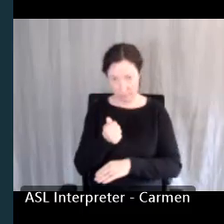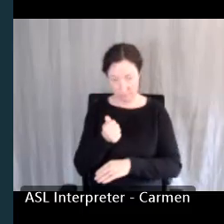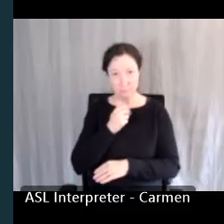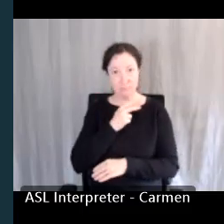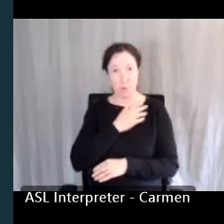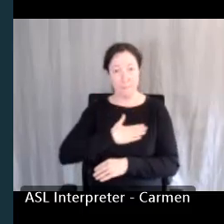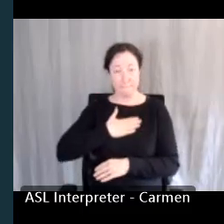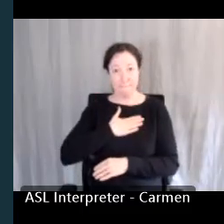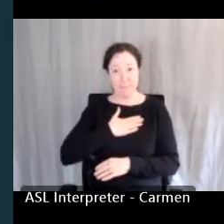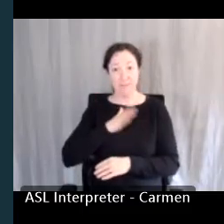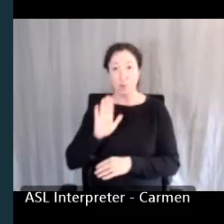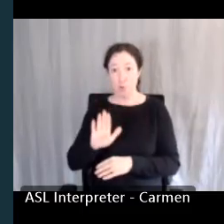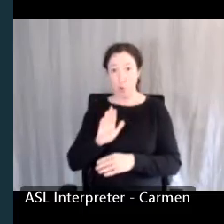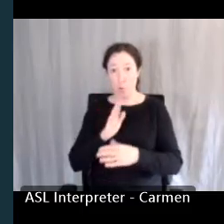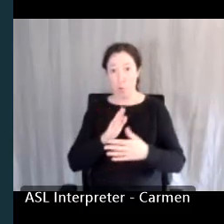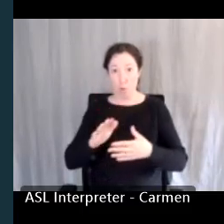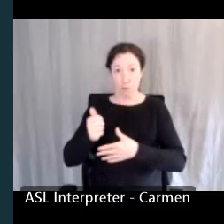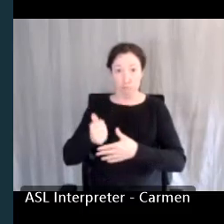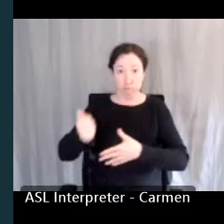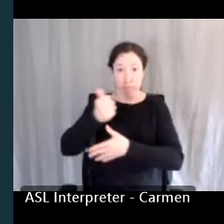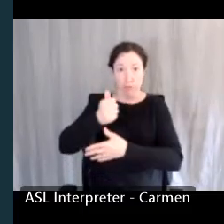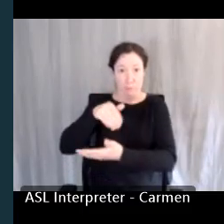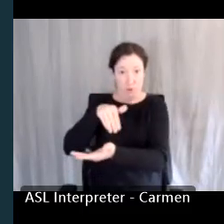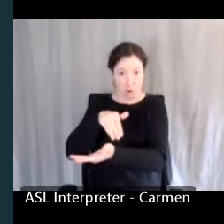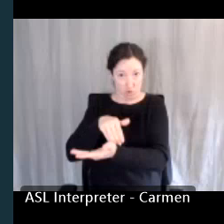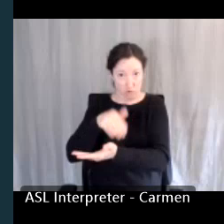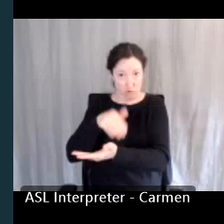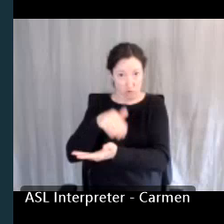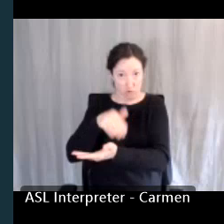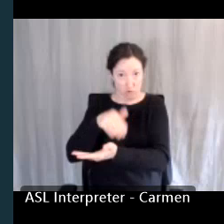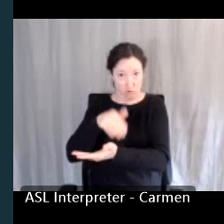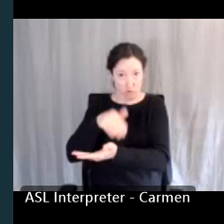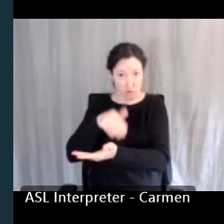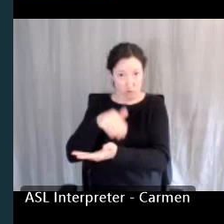to address any chronic or acute health concerns. Okay. Why do we focus on blood sugar balance?